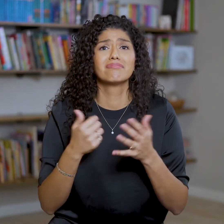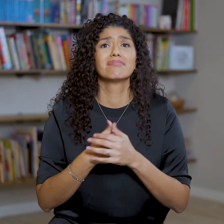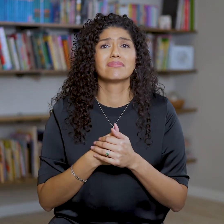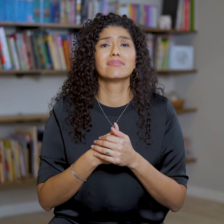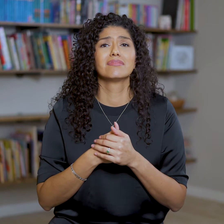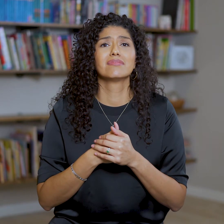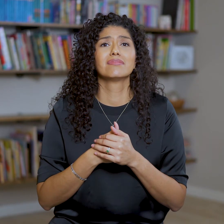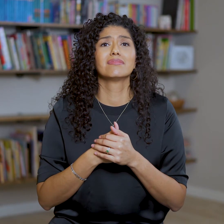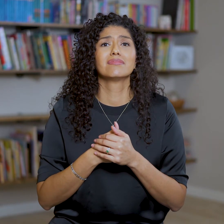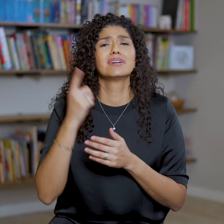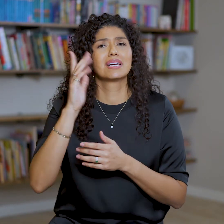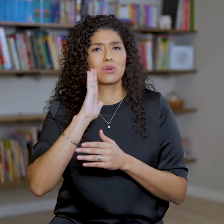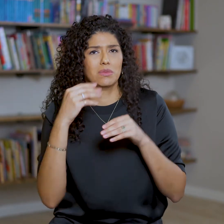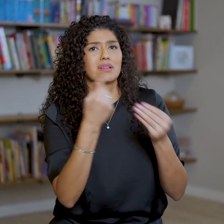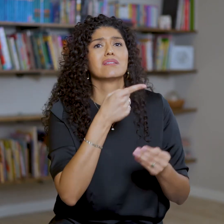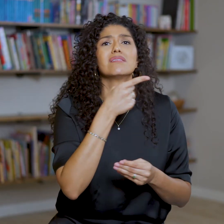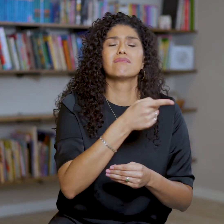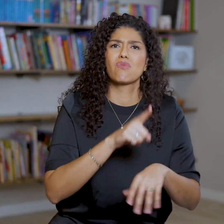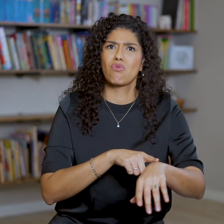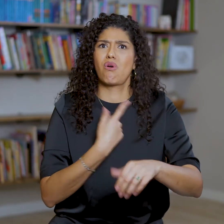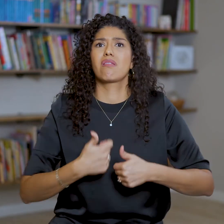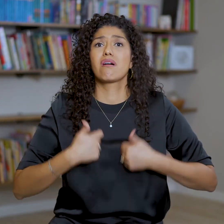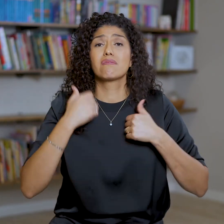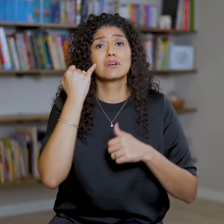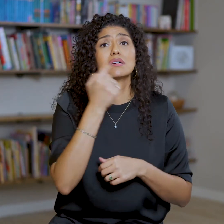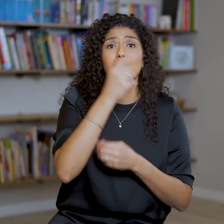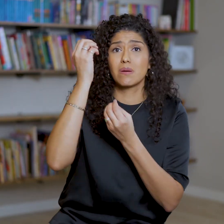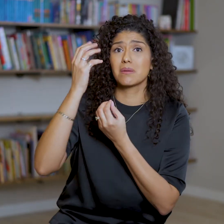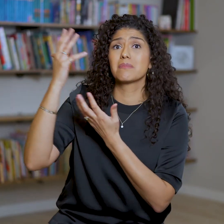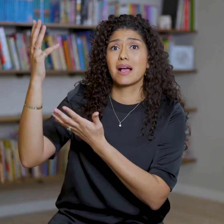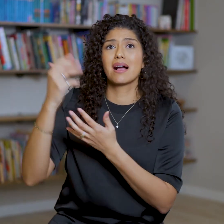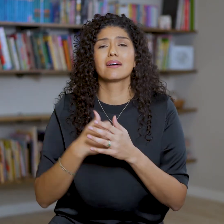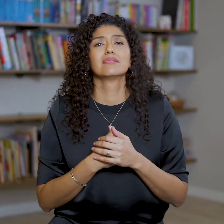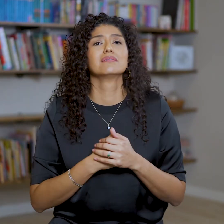and He’ll give him a long life if he walks in obedience.